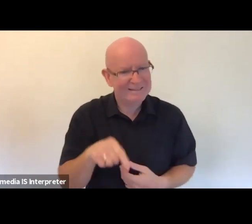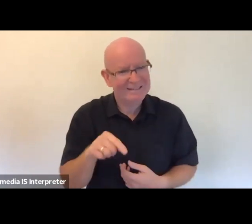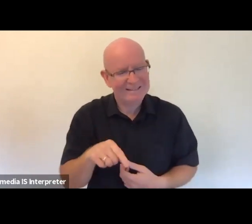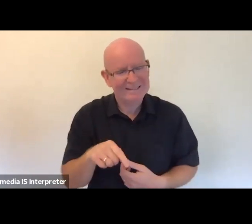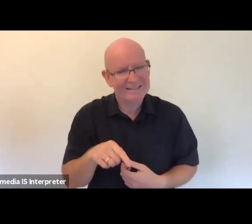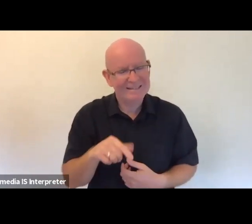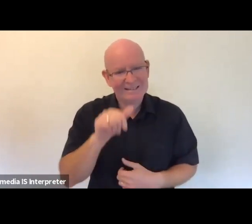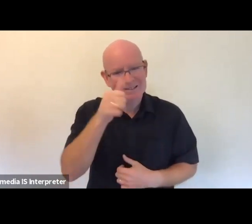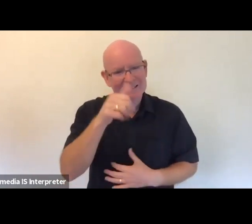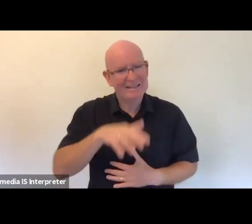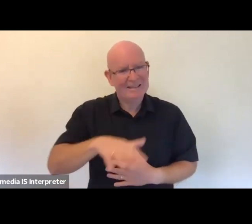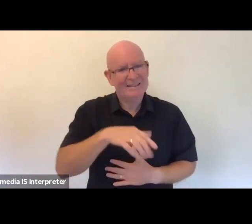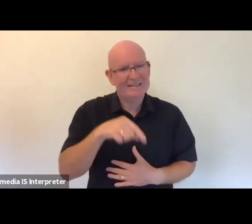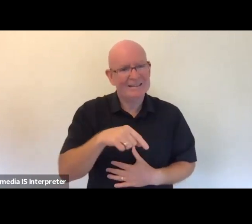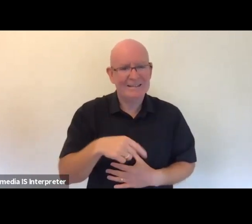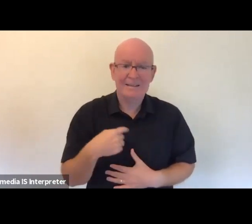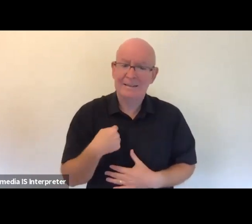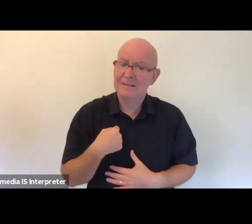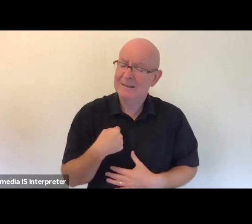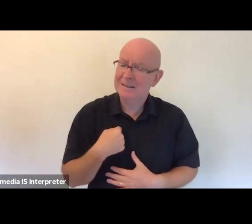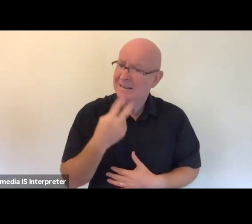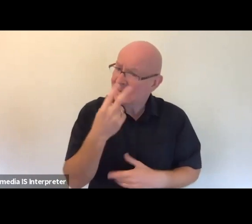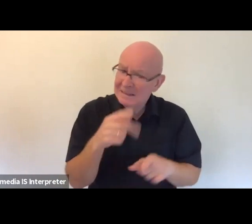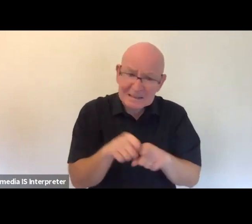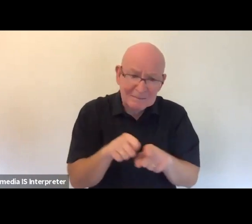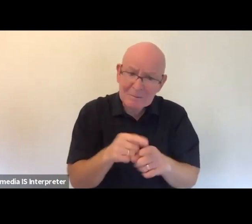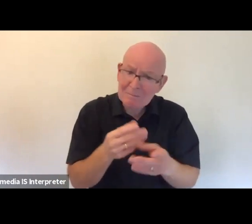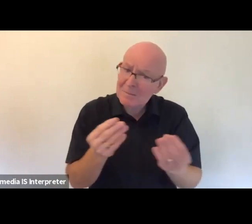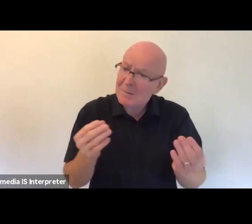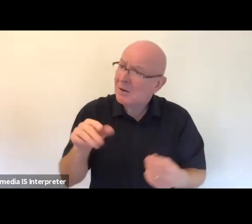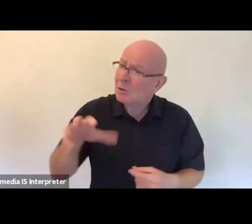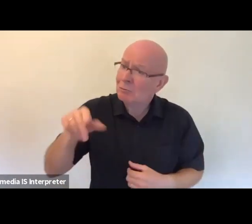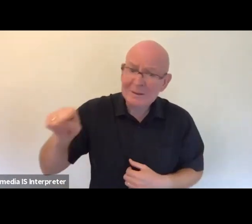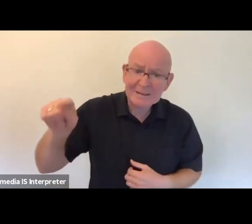because we can’t find many resources to understand actually